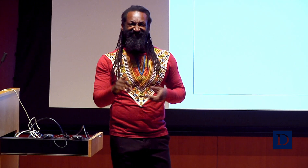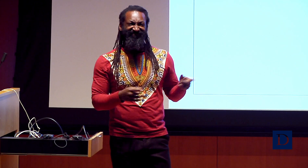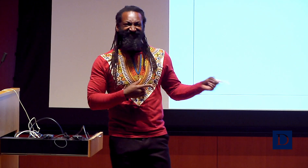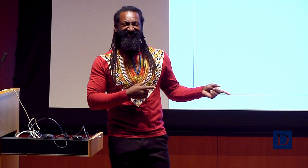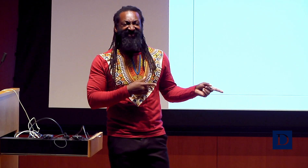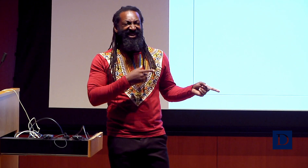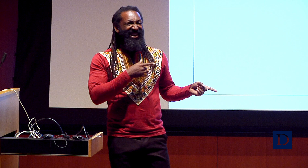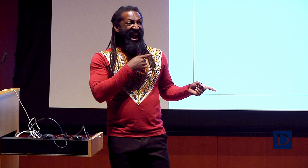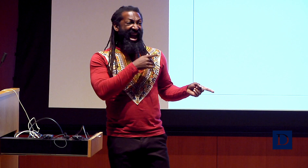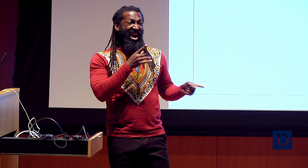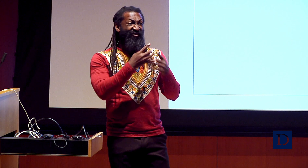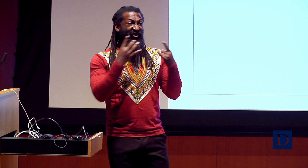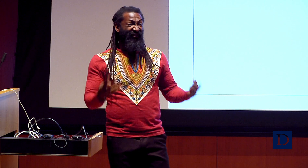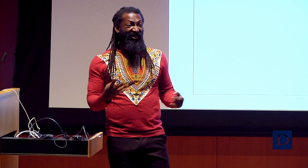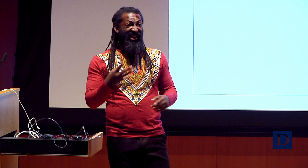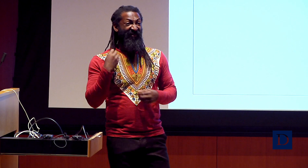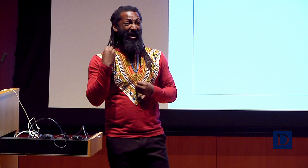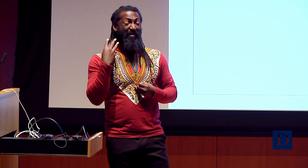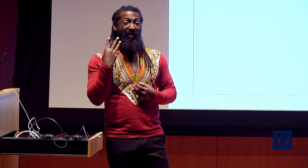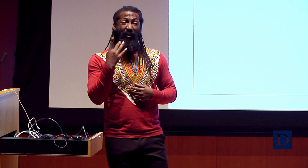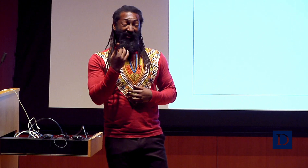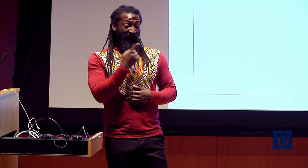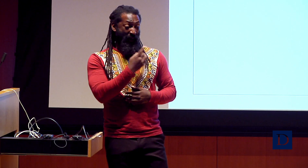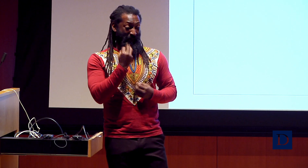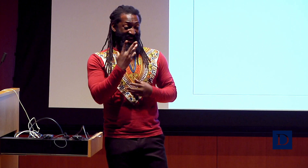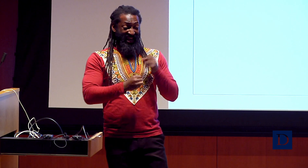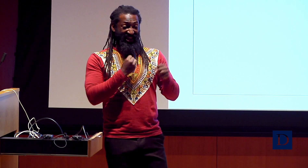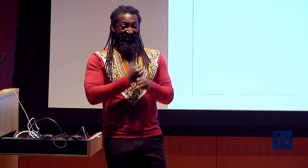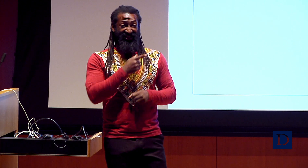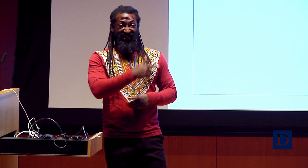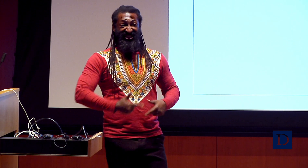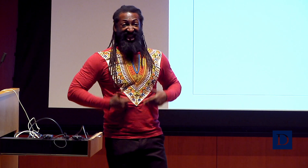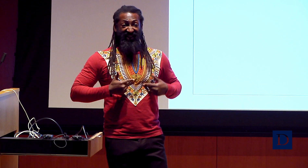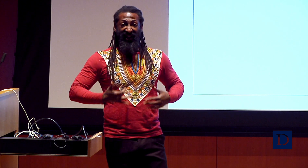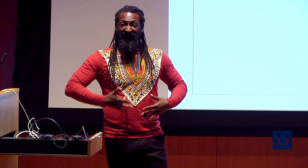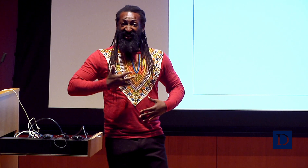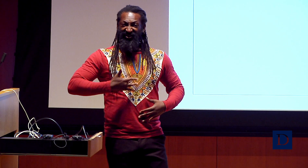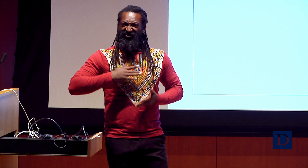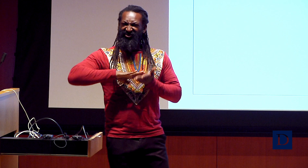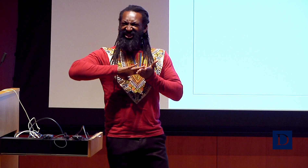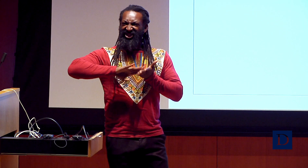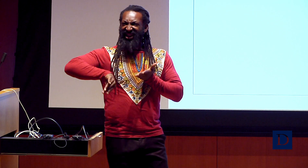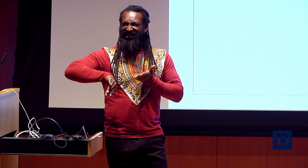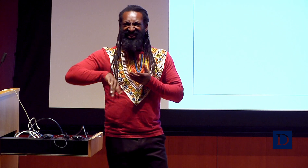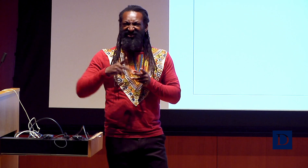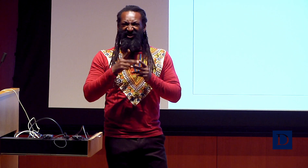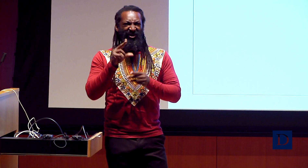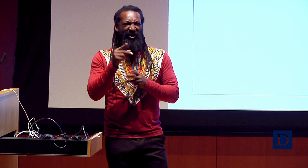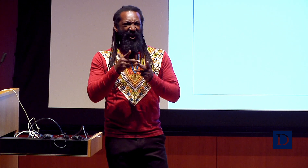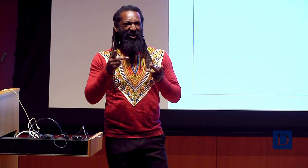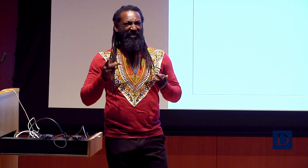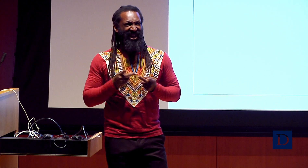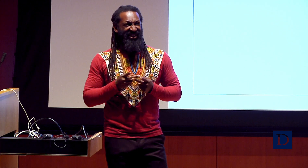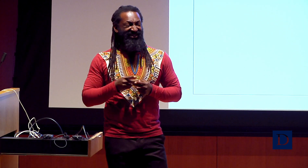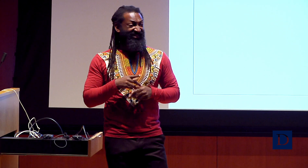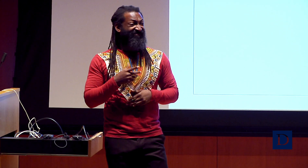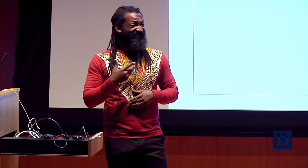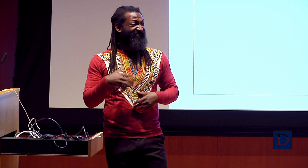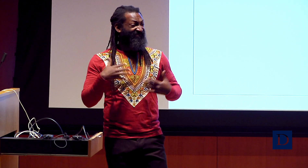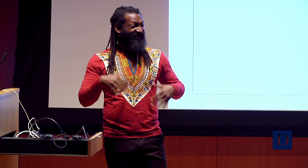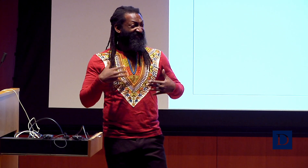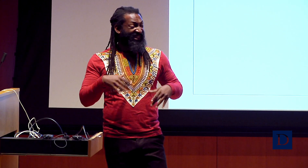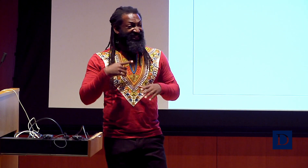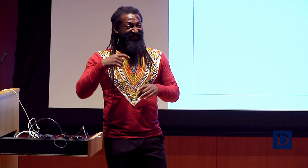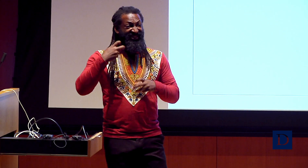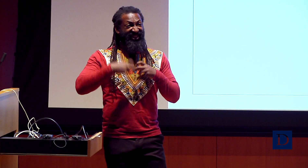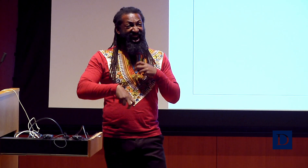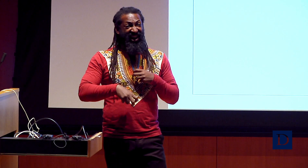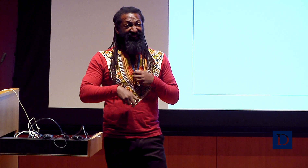And so the reality is, because of that, they are rejected. So for many years of Wolverine’s life, he felt rejected. He felt like he had no place.